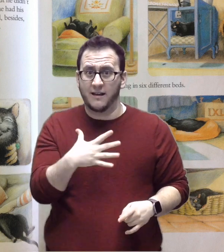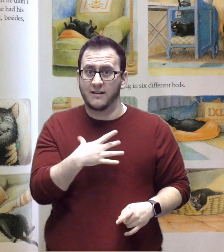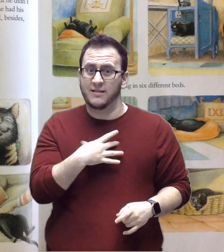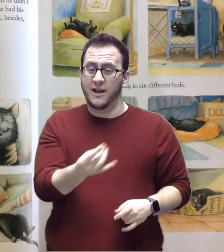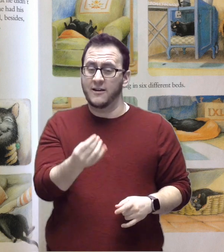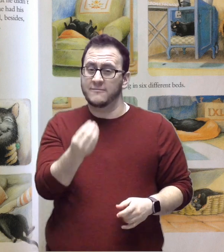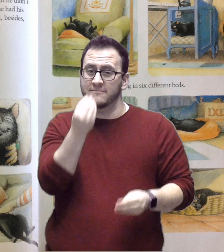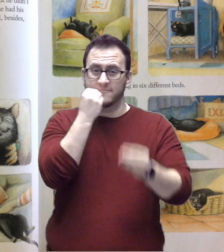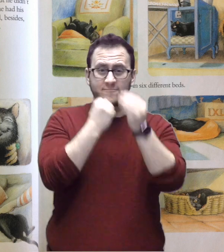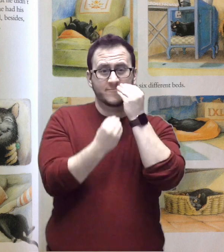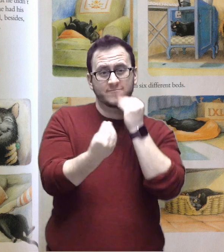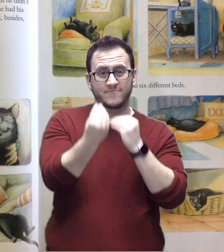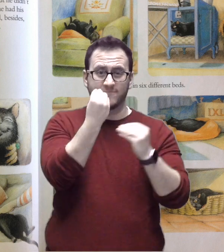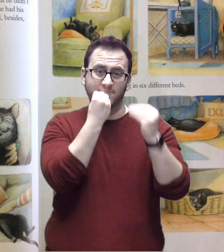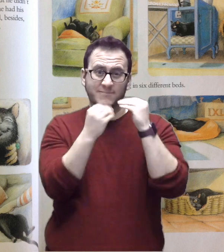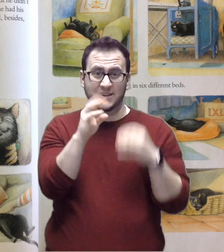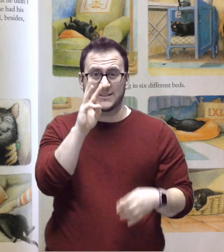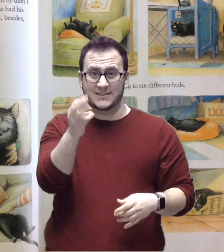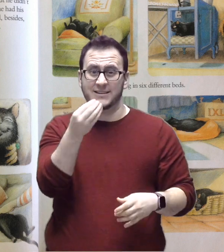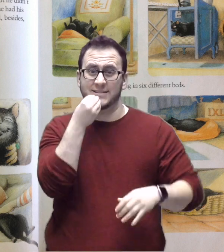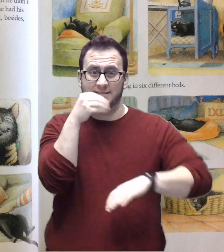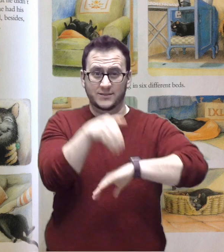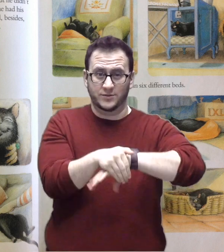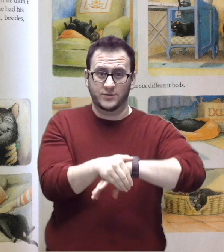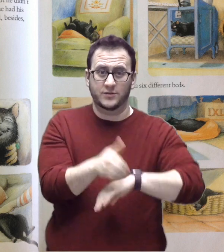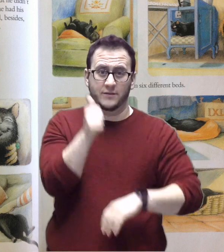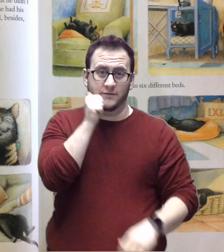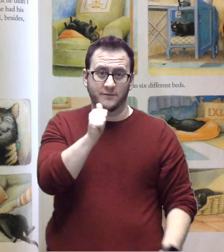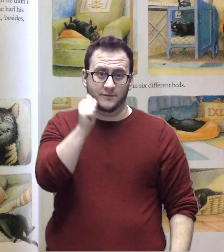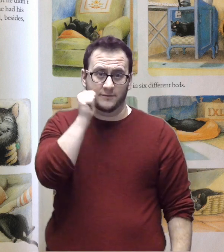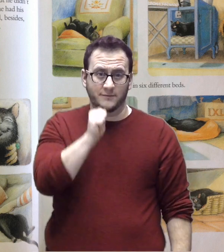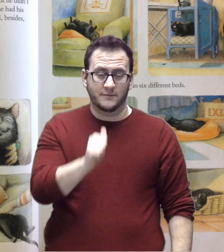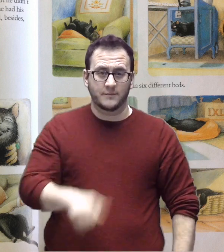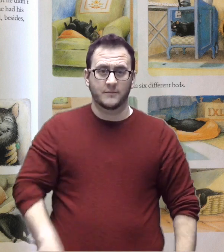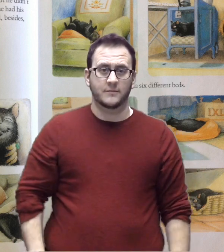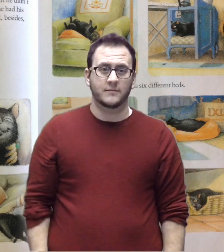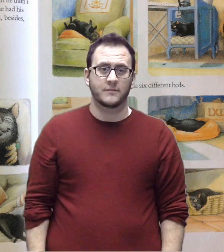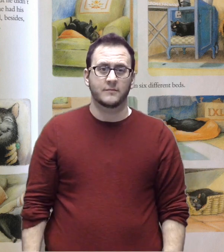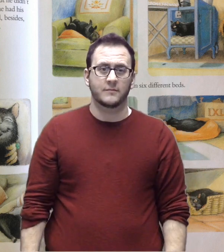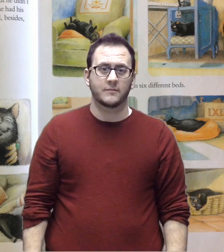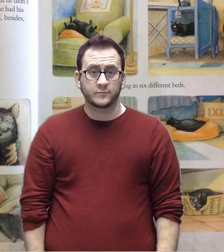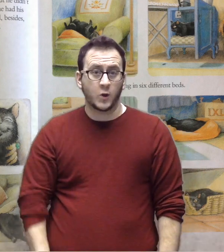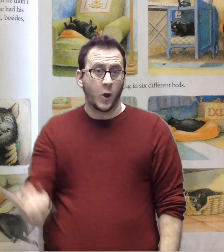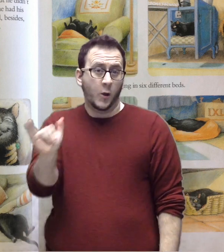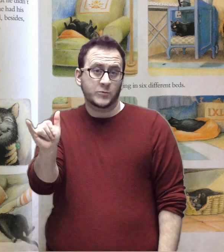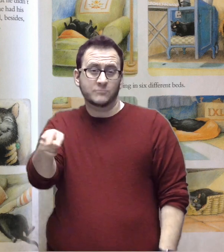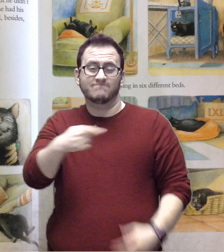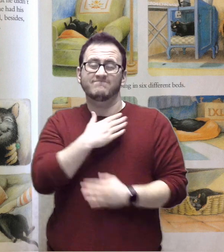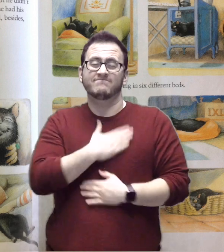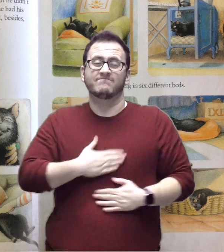And, besides, he liked being….scratched in six different places…and sleeping in